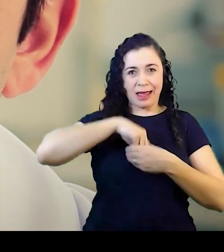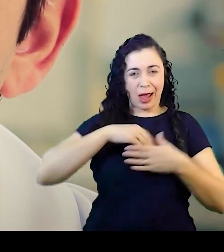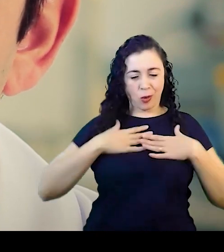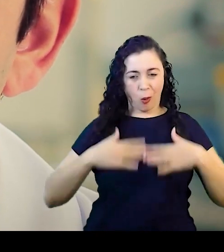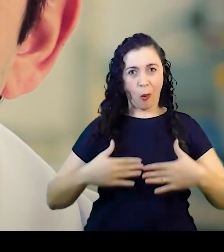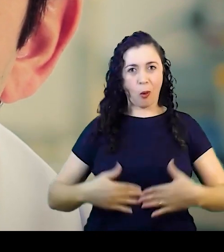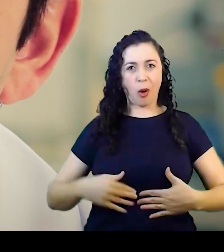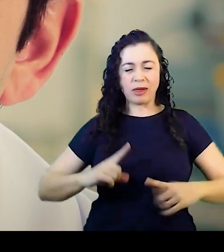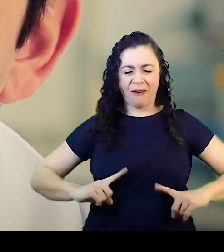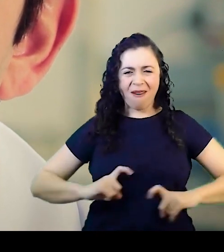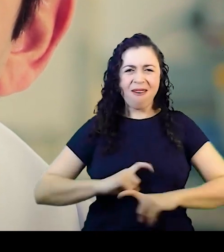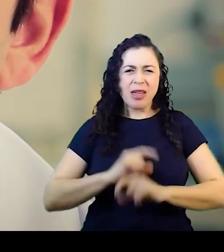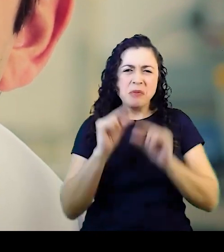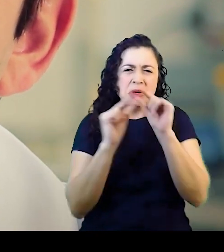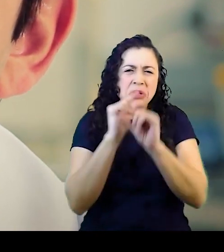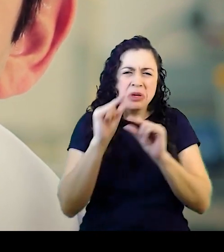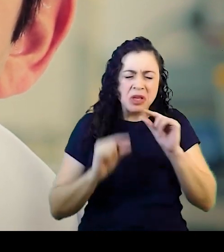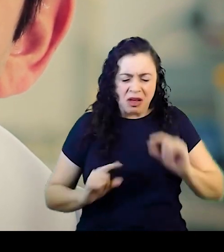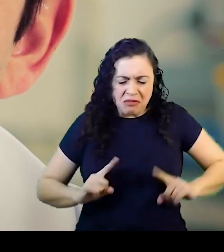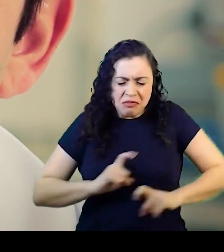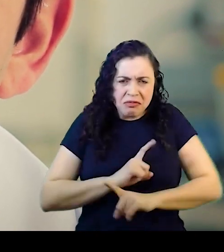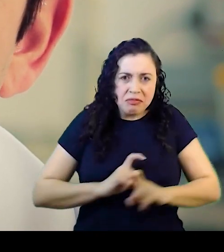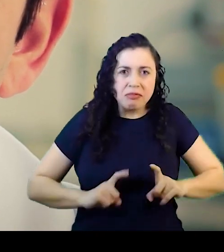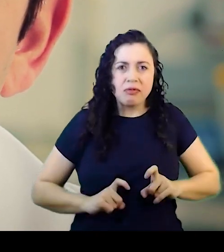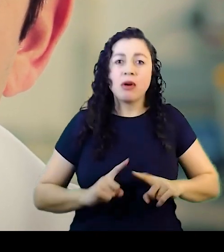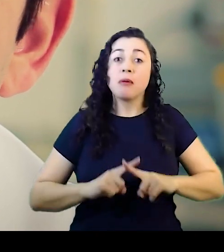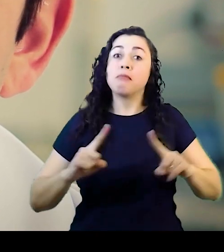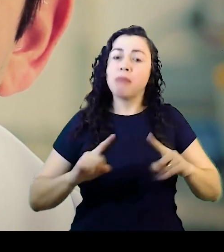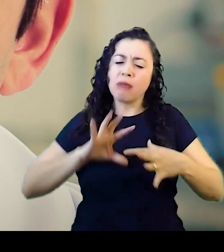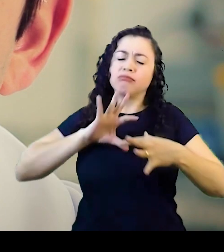that is present in our body and that interacts with our cells.